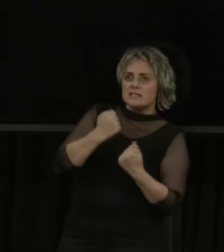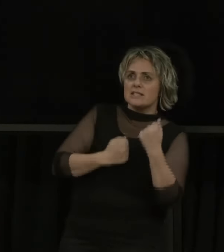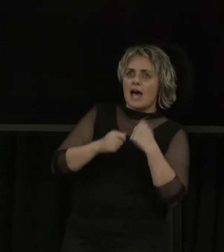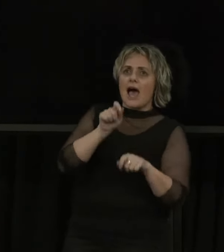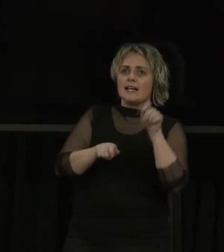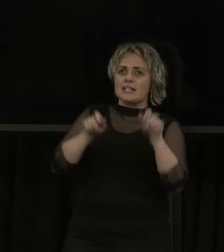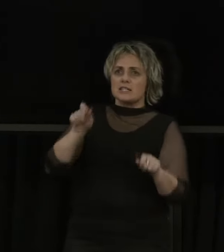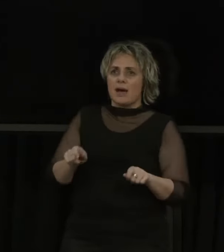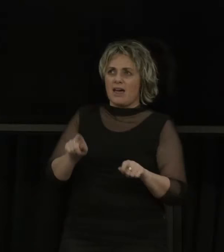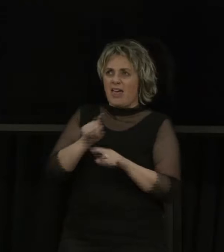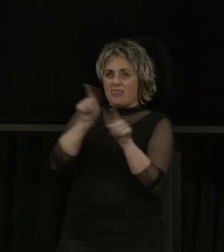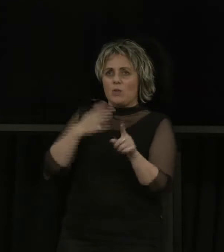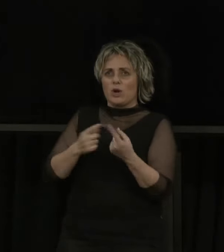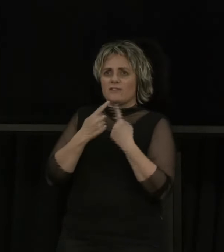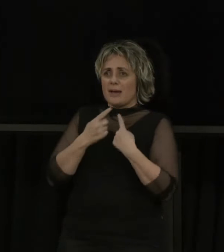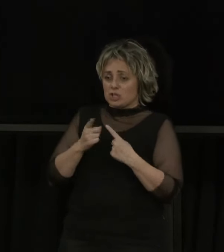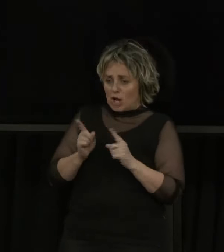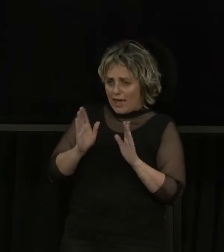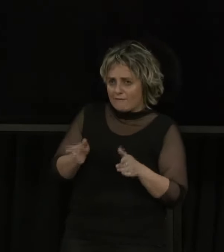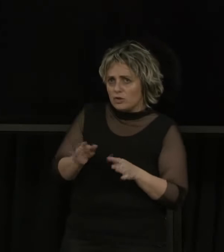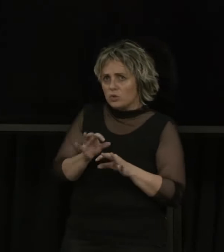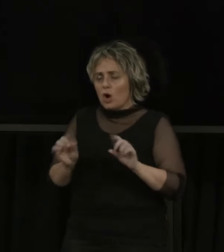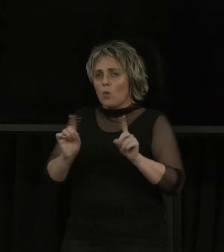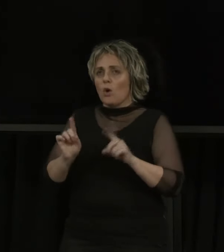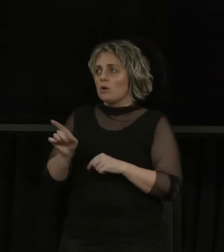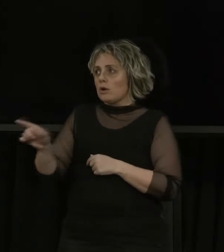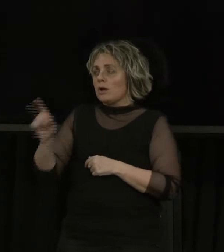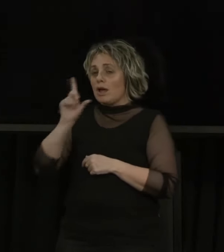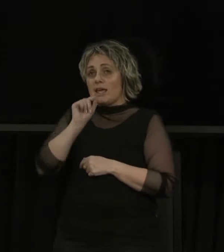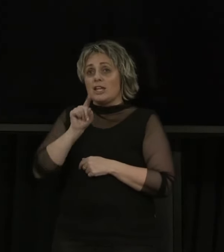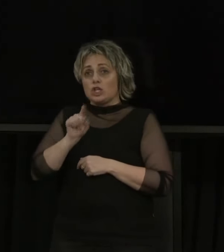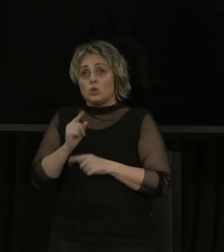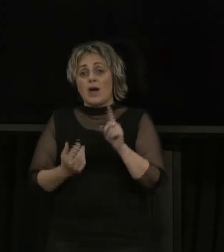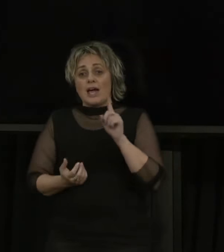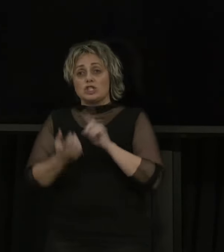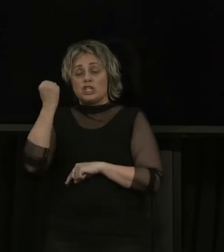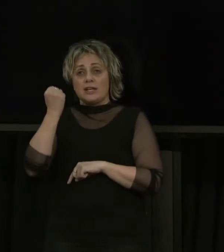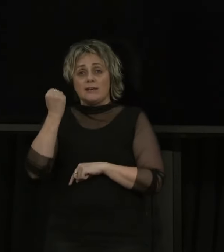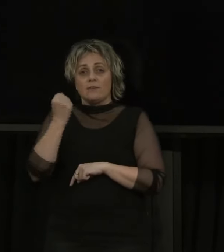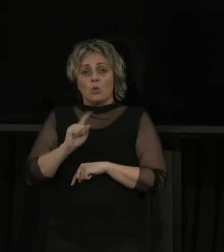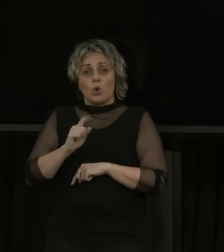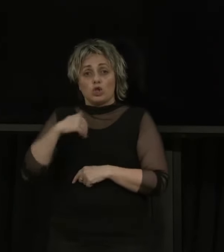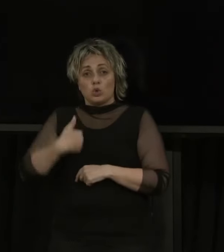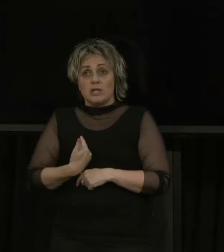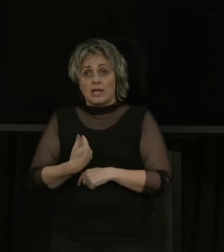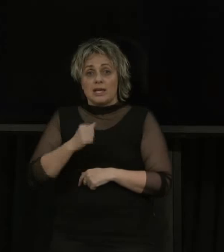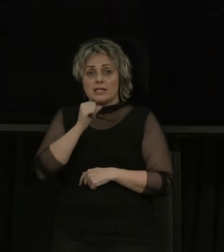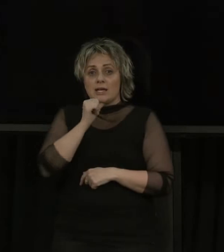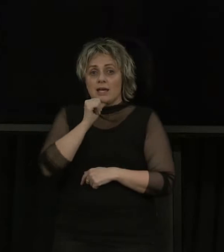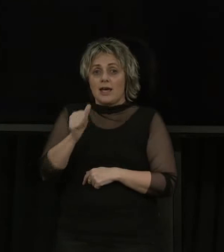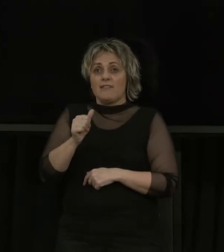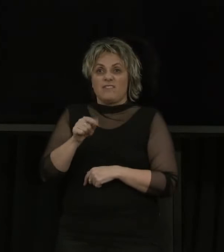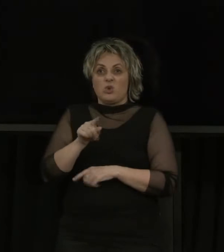on vaccination mandates, for both staff and customers, can